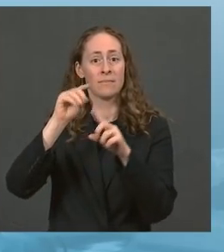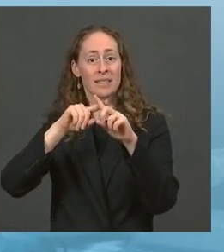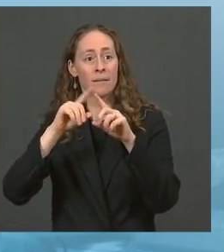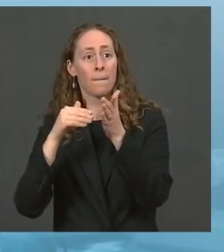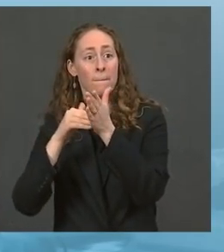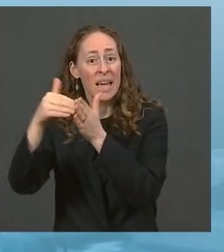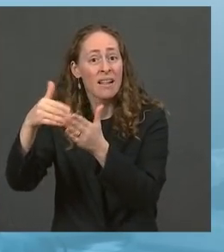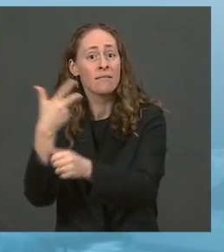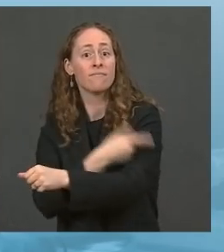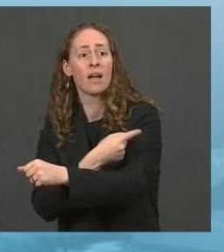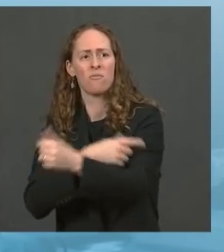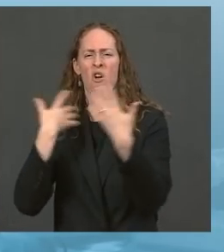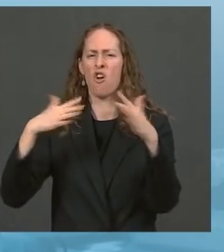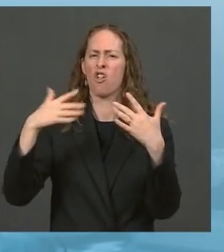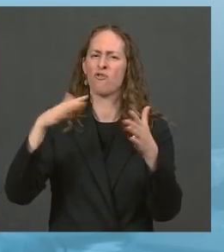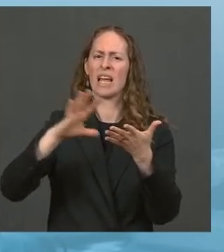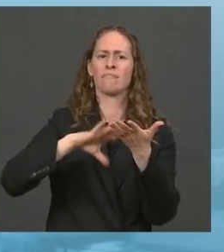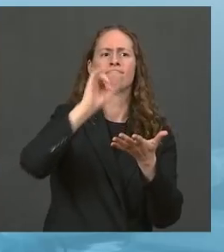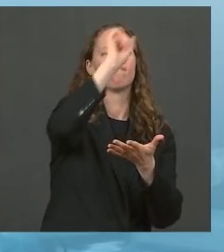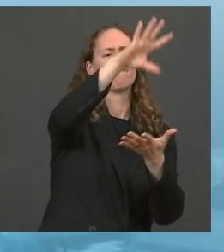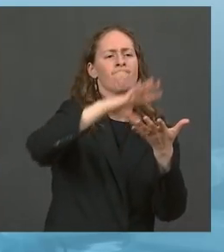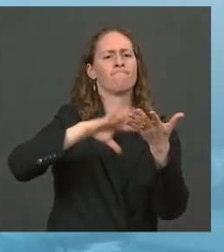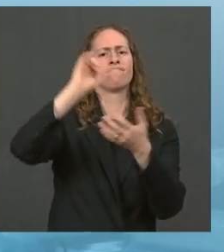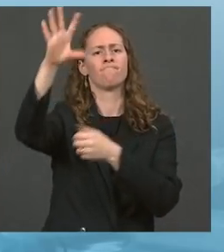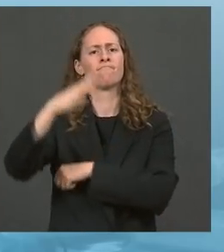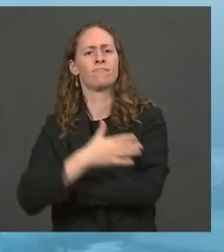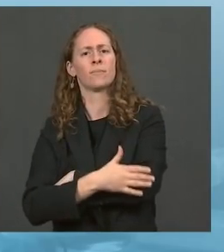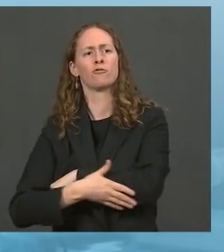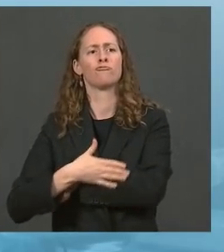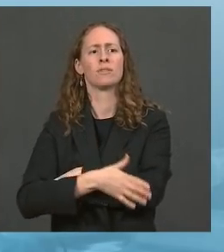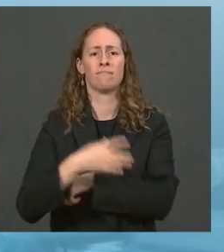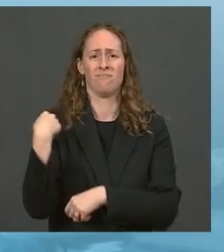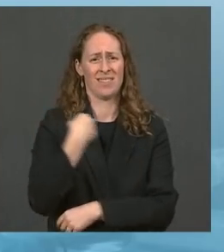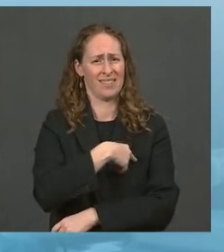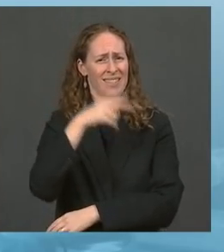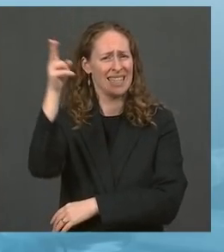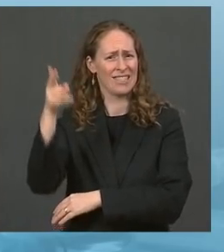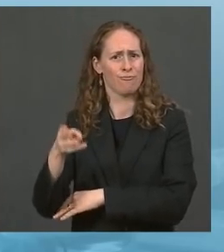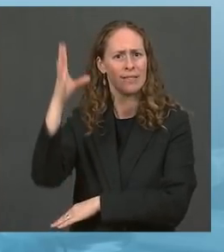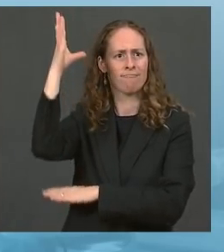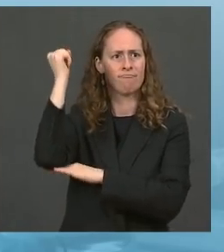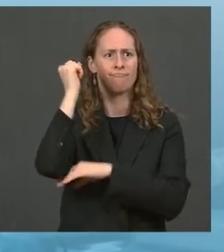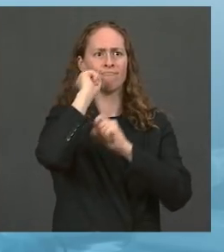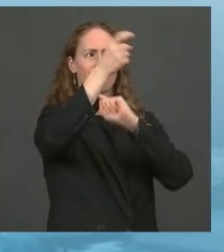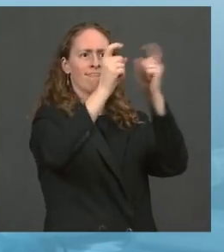more than every other country has donated combined. America's donations of a half a billion